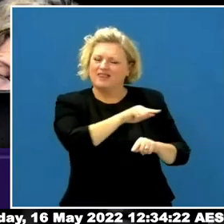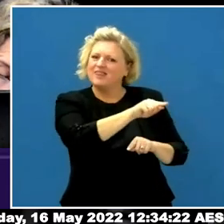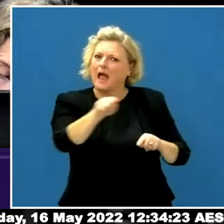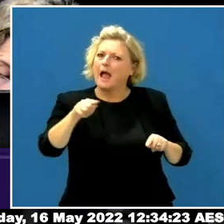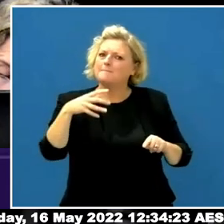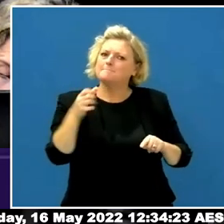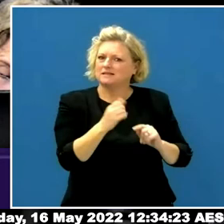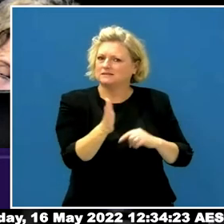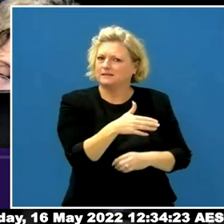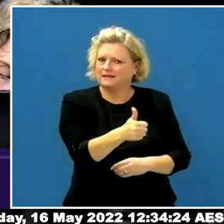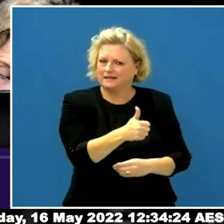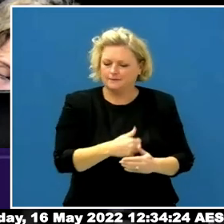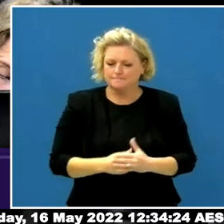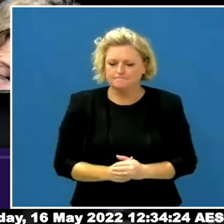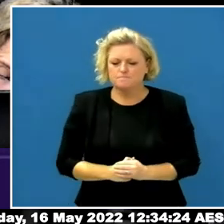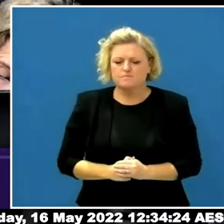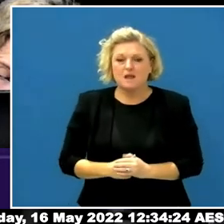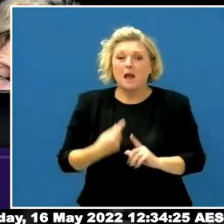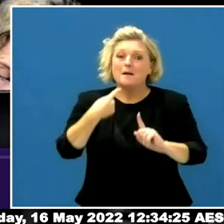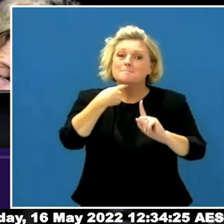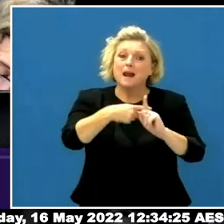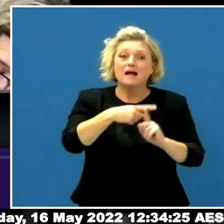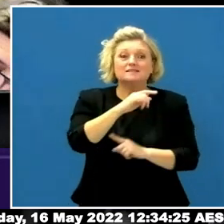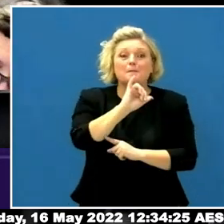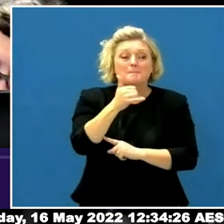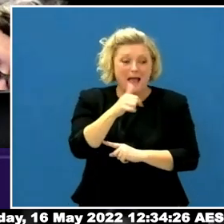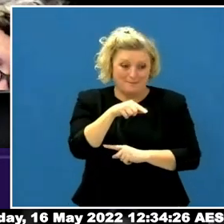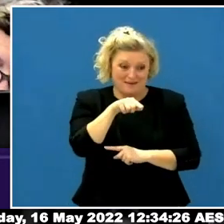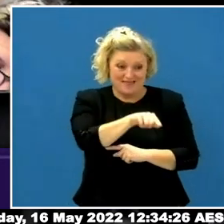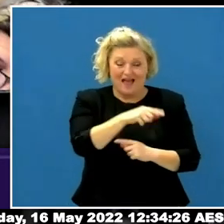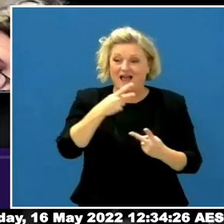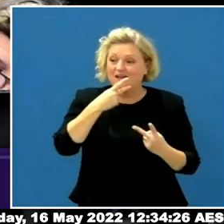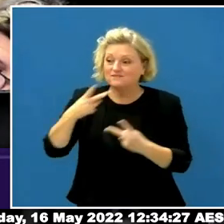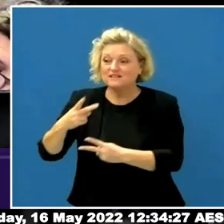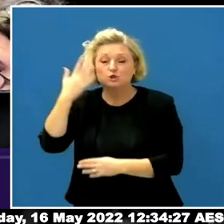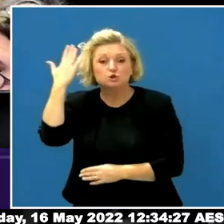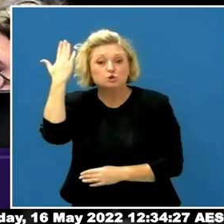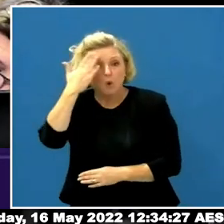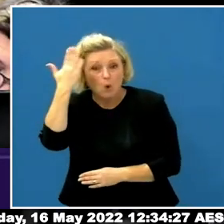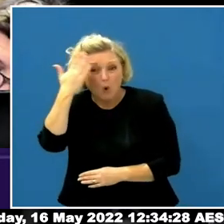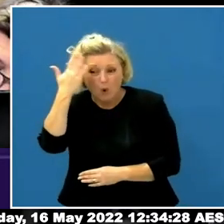the schools and seeing how schools are doing things, and to further that on so it follows